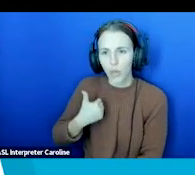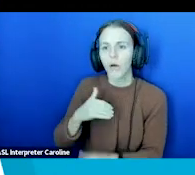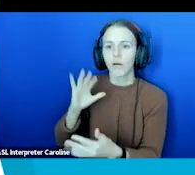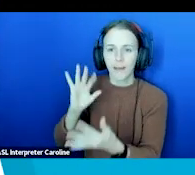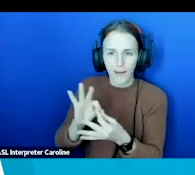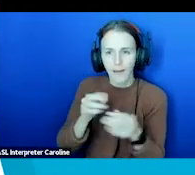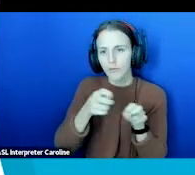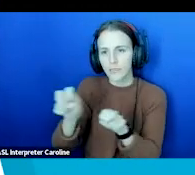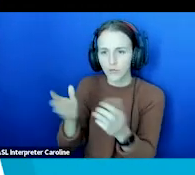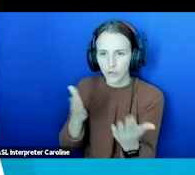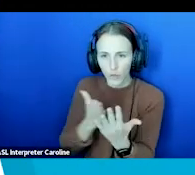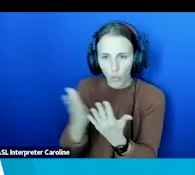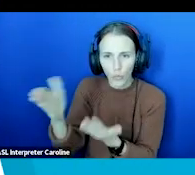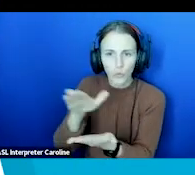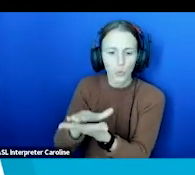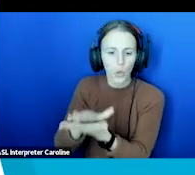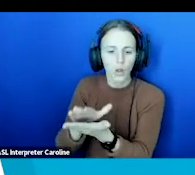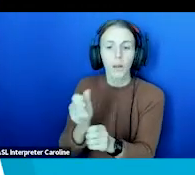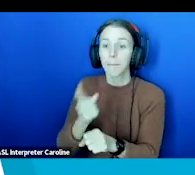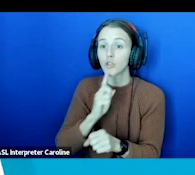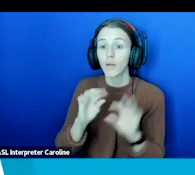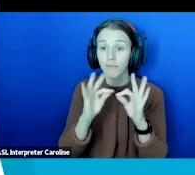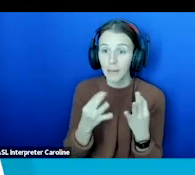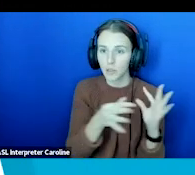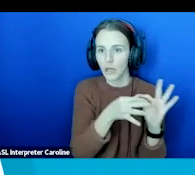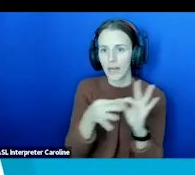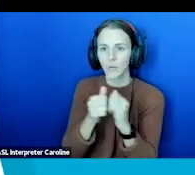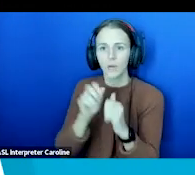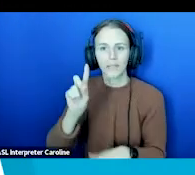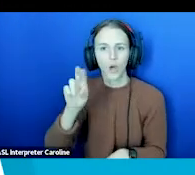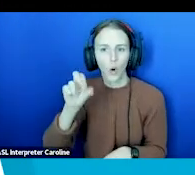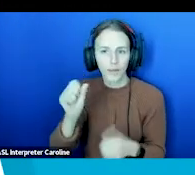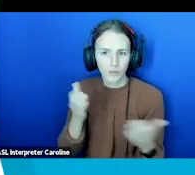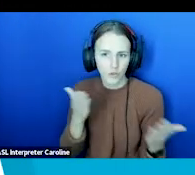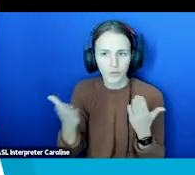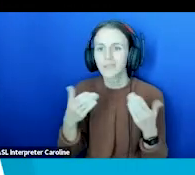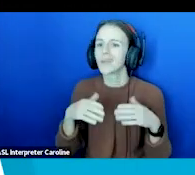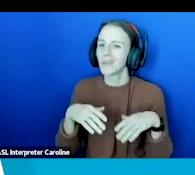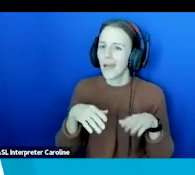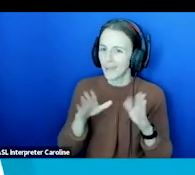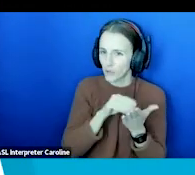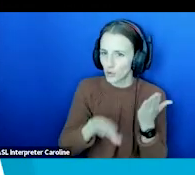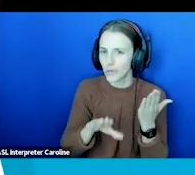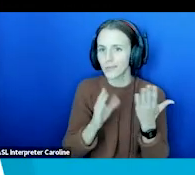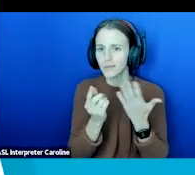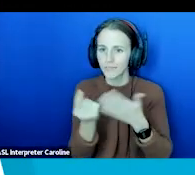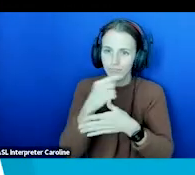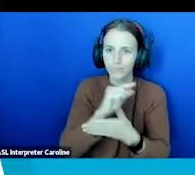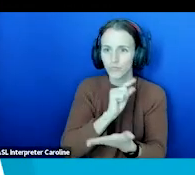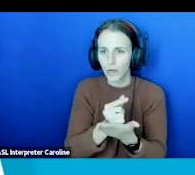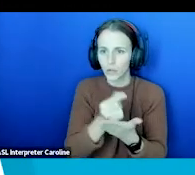OR EQUALITY AND I WORK IN THE YOUTH AND TRANSITIONS THROUGH SERVICES THROUGH